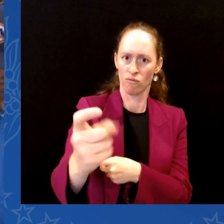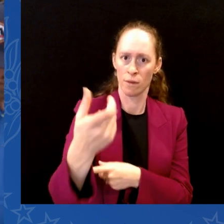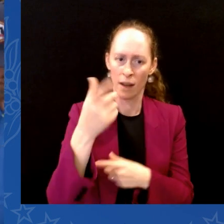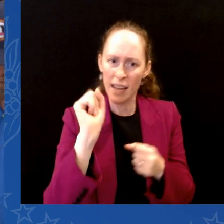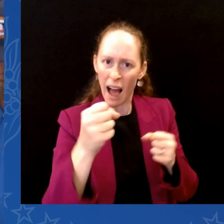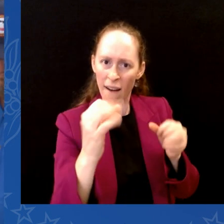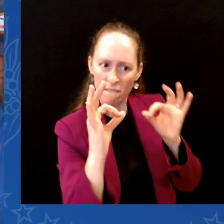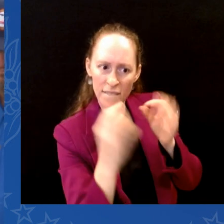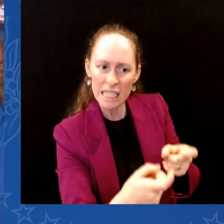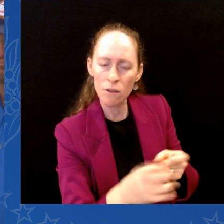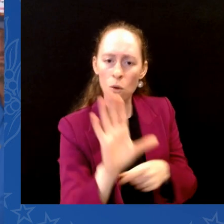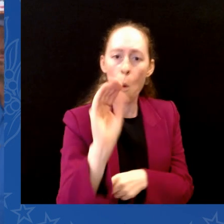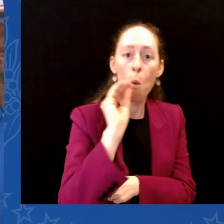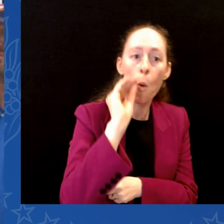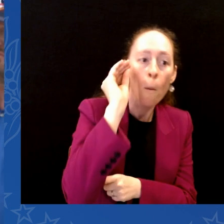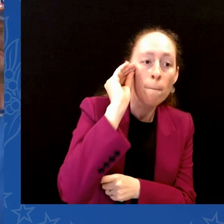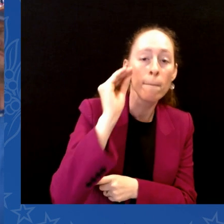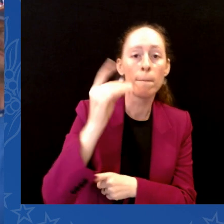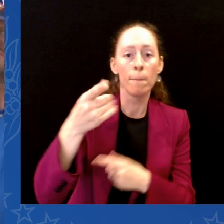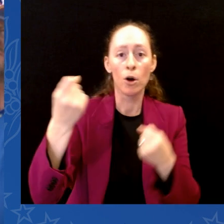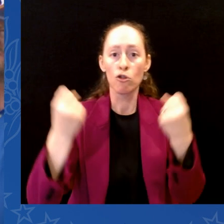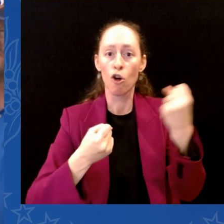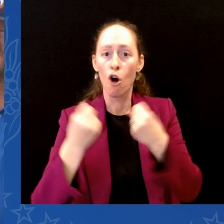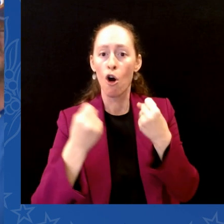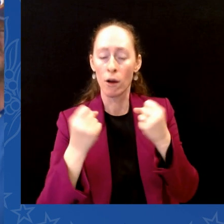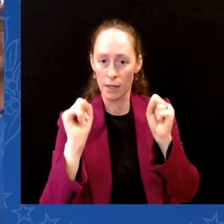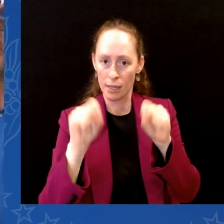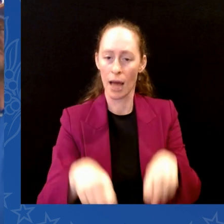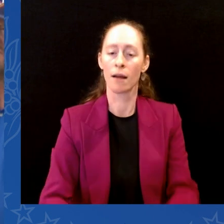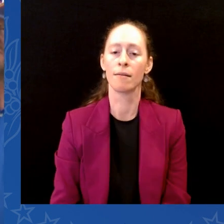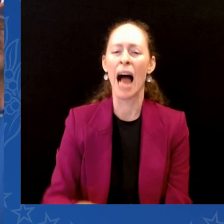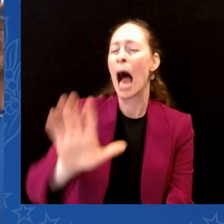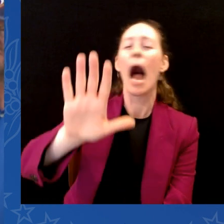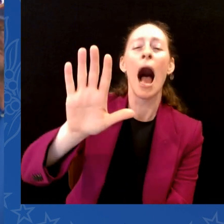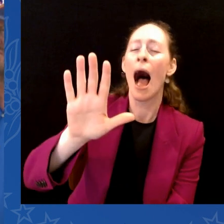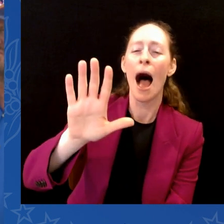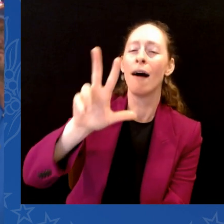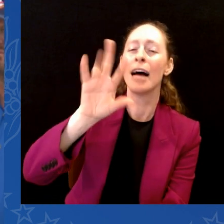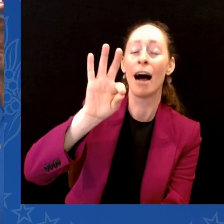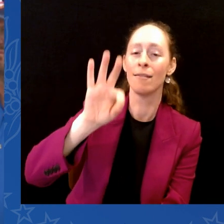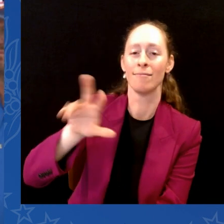Not $39,700; $37,900. So you're possibly --